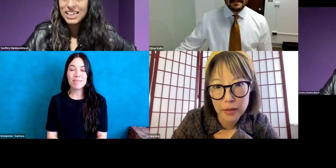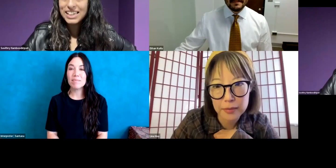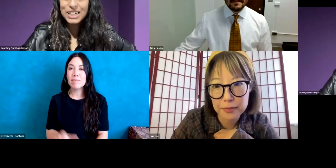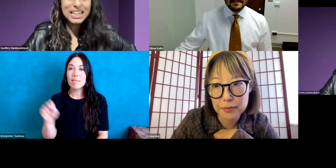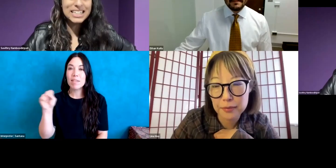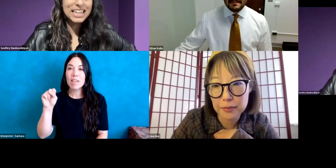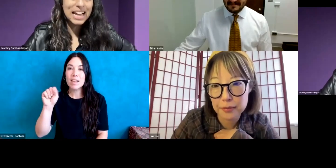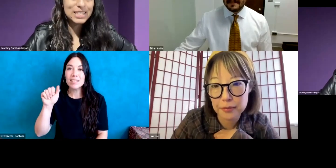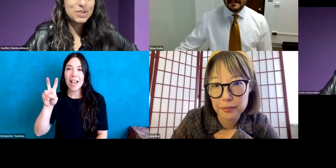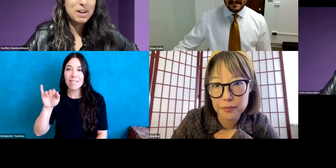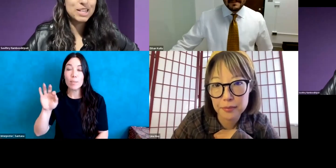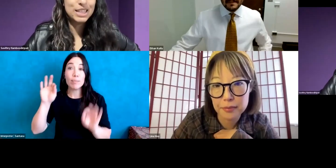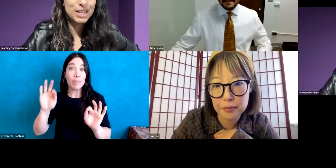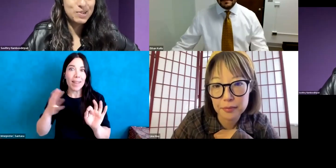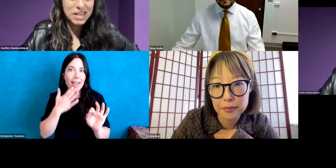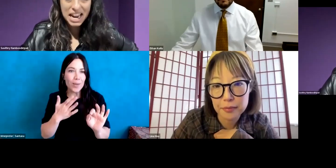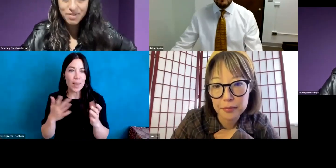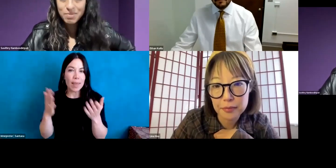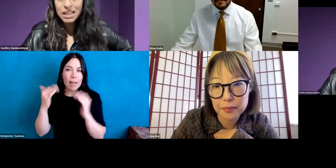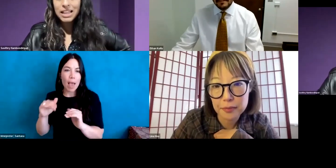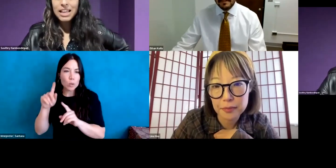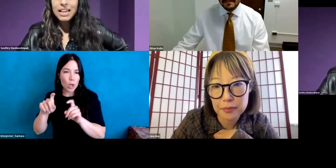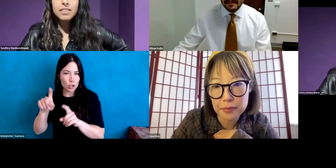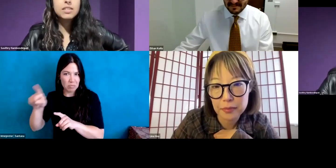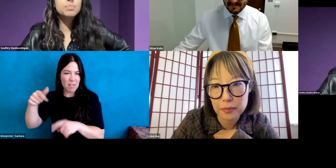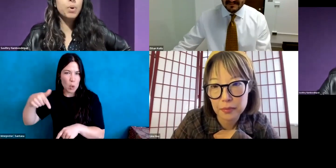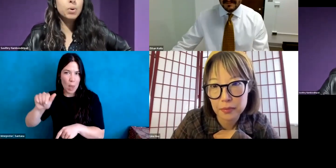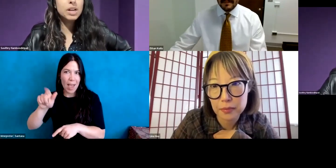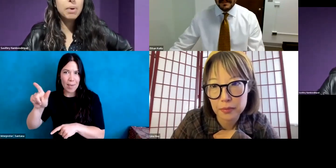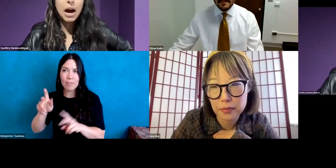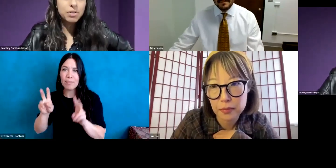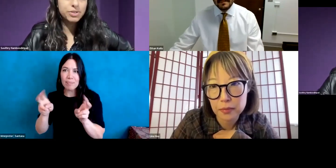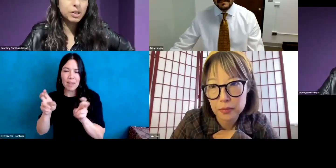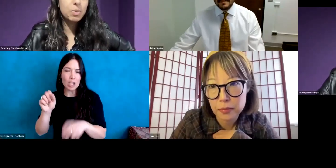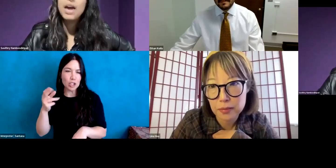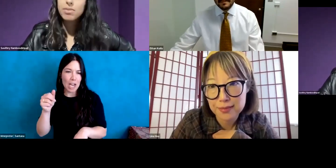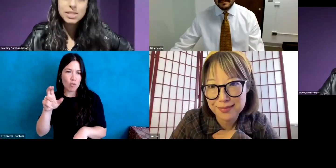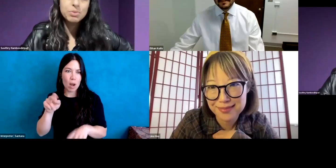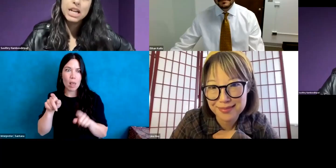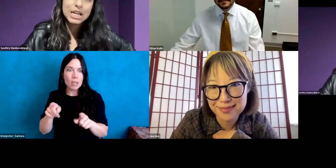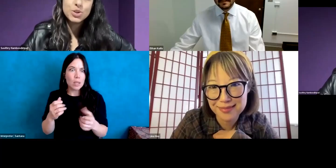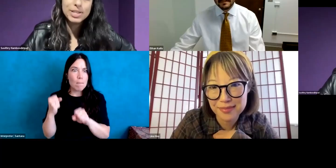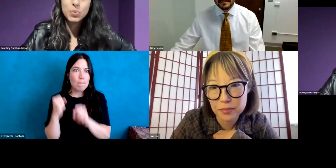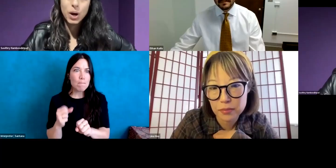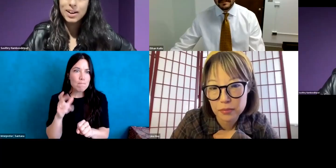Here is the next question in the Q&A: "This is bold and powerful and also dangerous work."